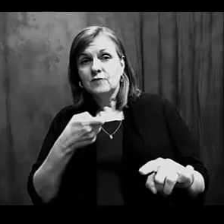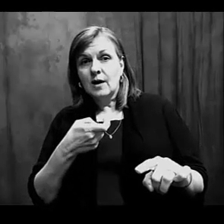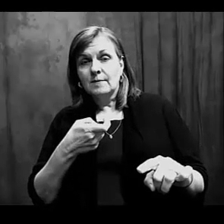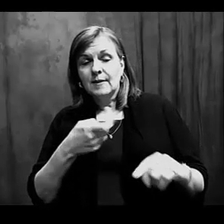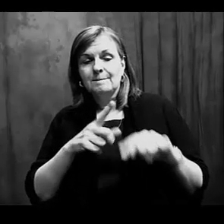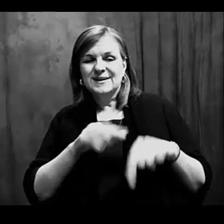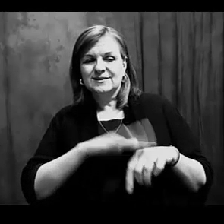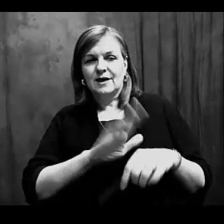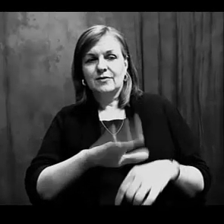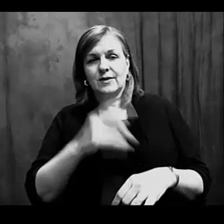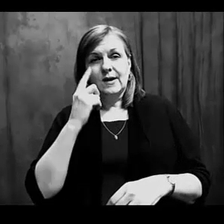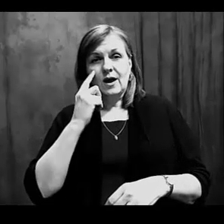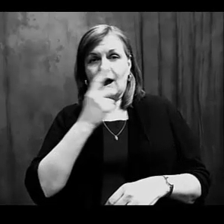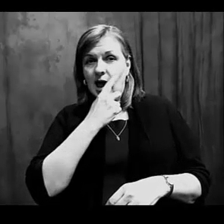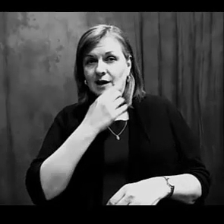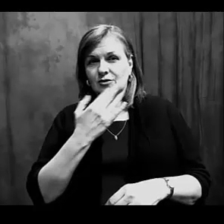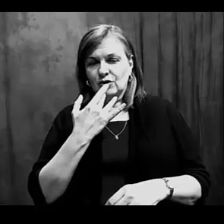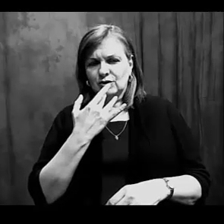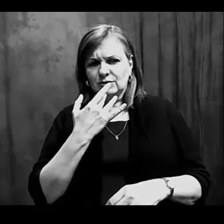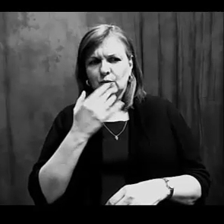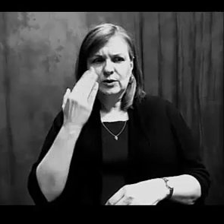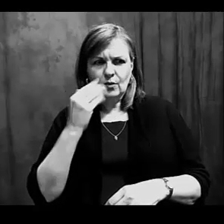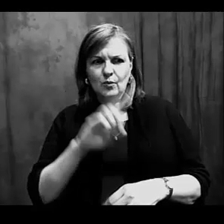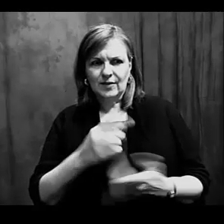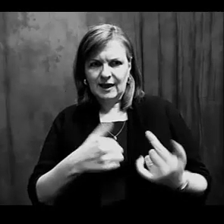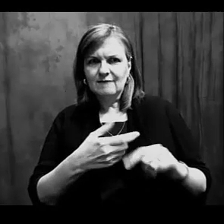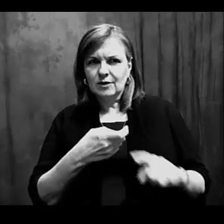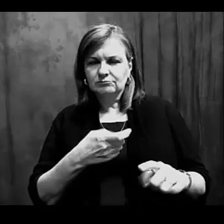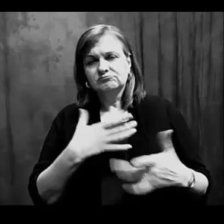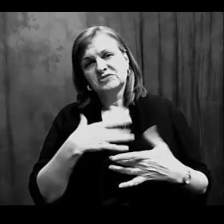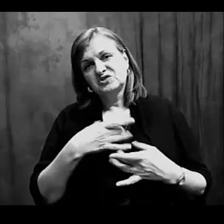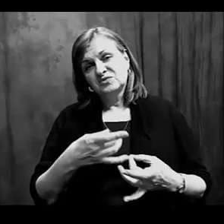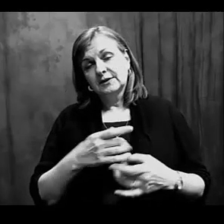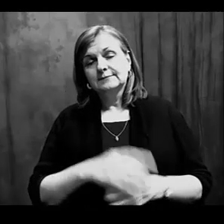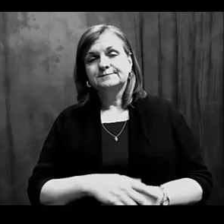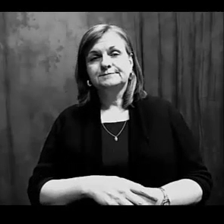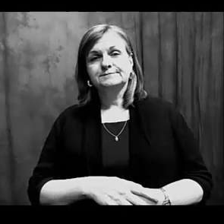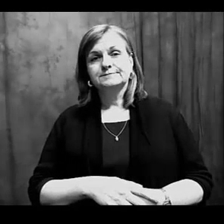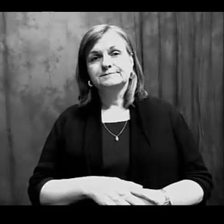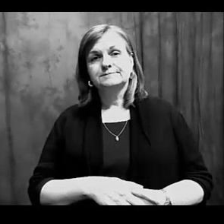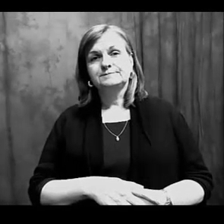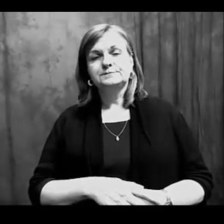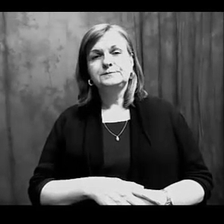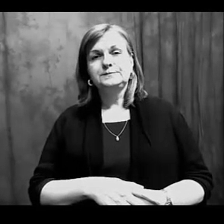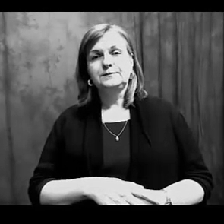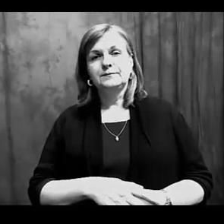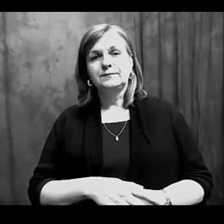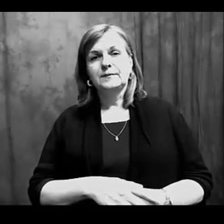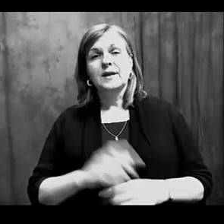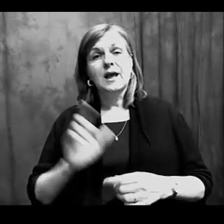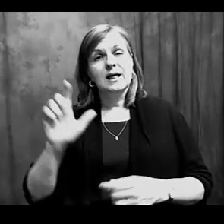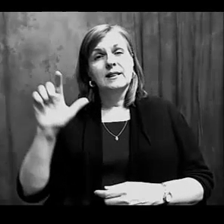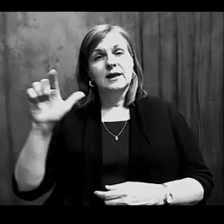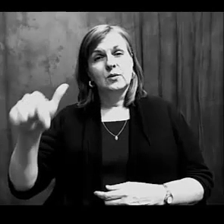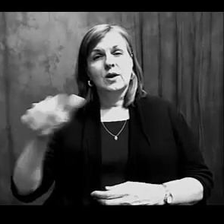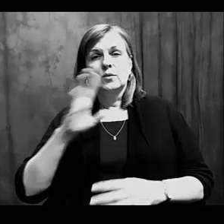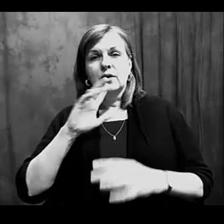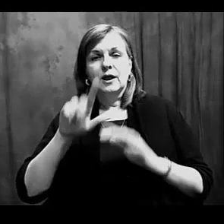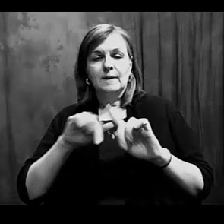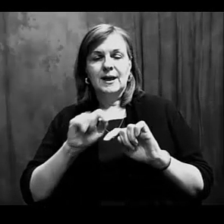individuals may have come from originally based on eye color. kind of interesting! but what we wanna think about then later on is